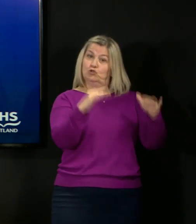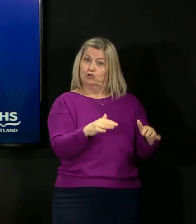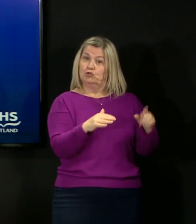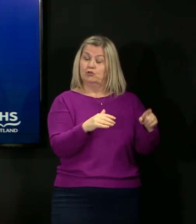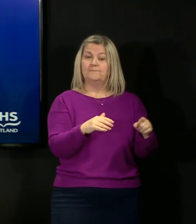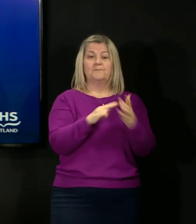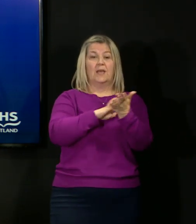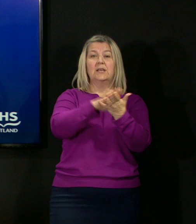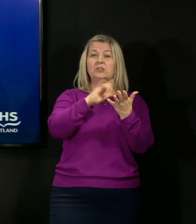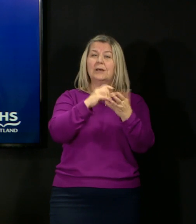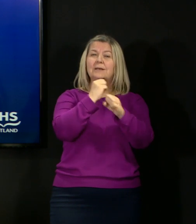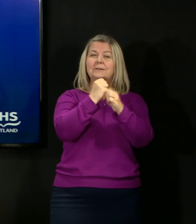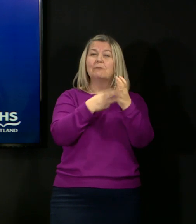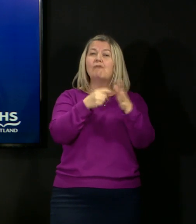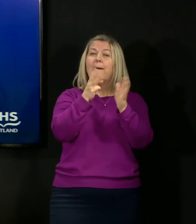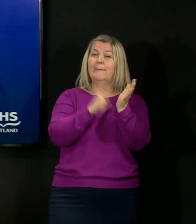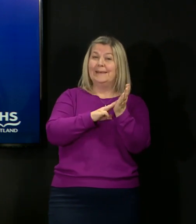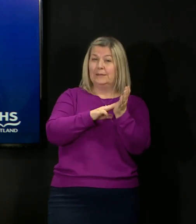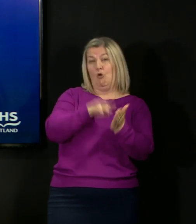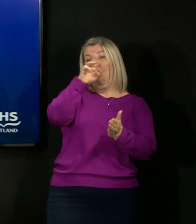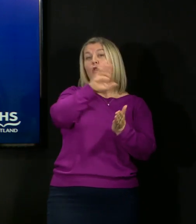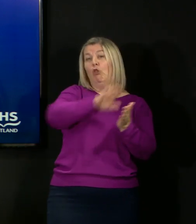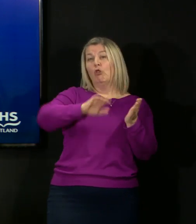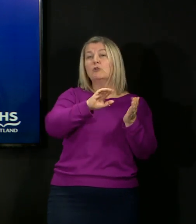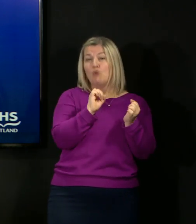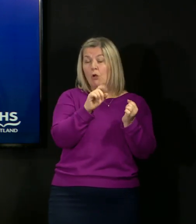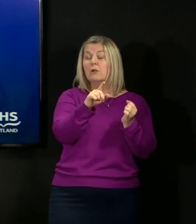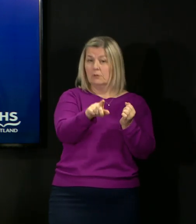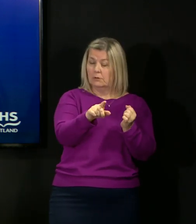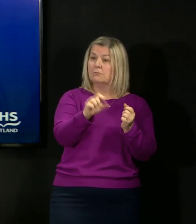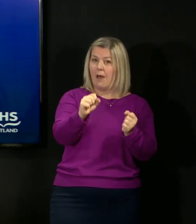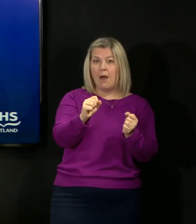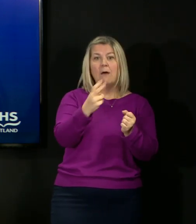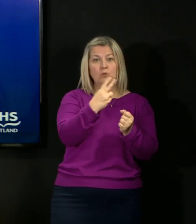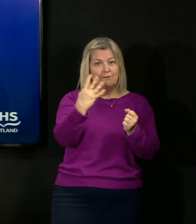Grampian has a telephone helpline in place. The service is available seven days a